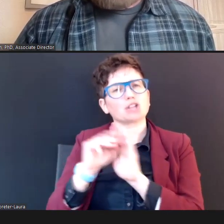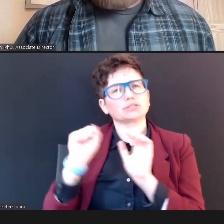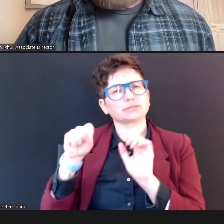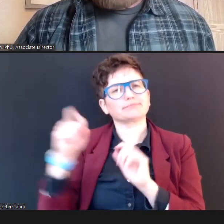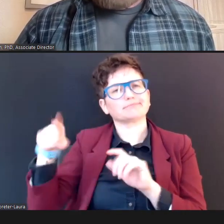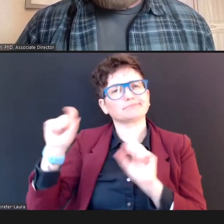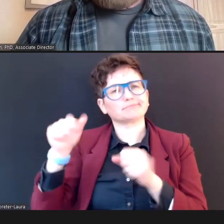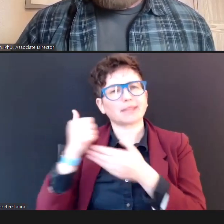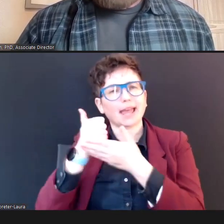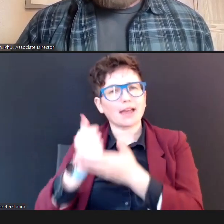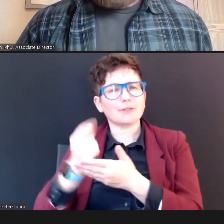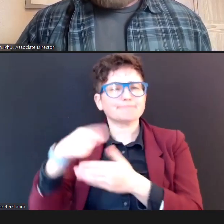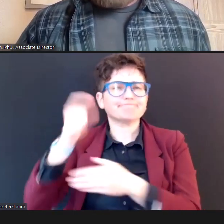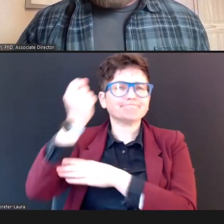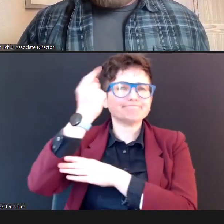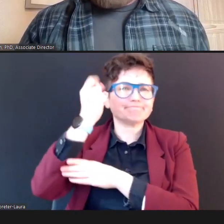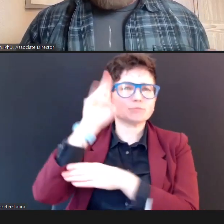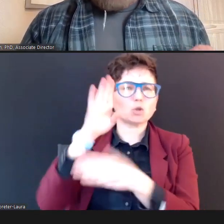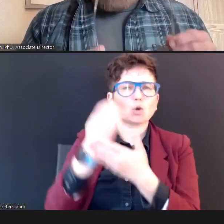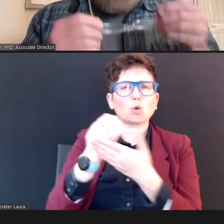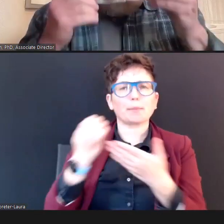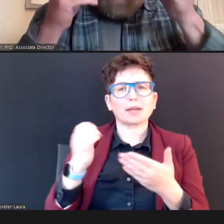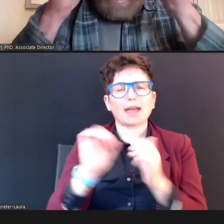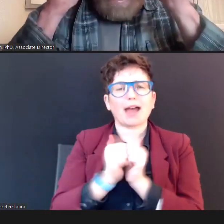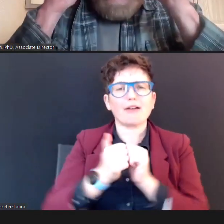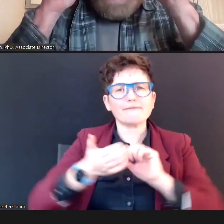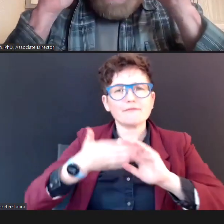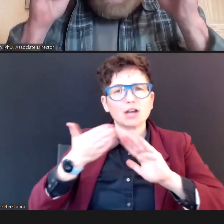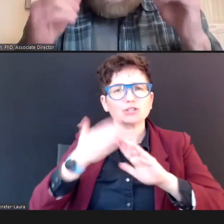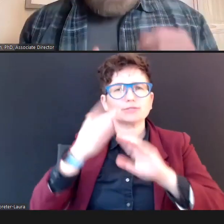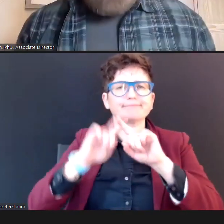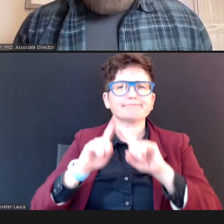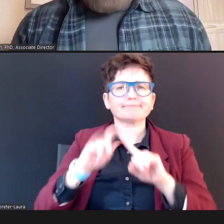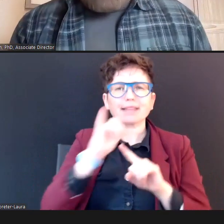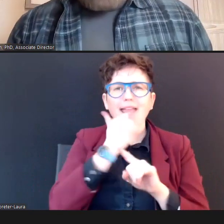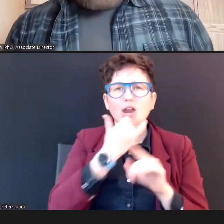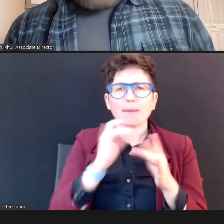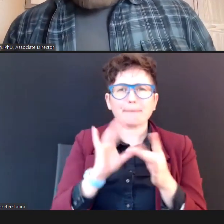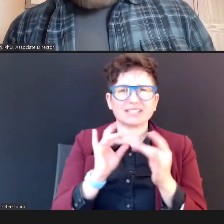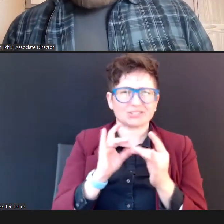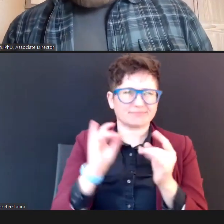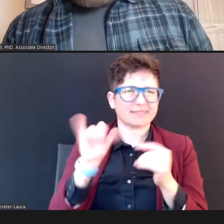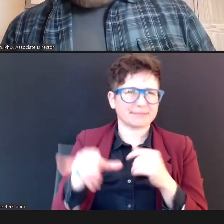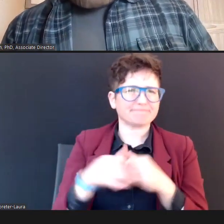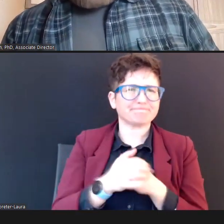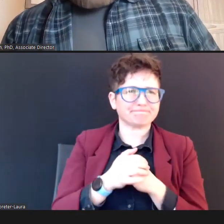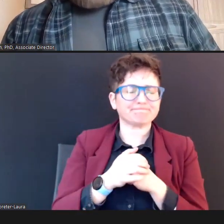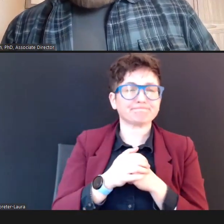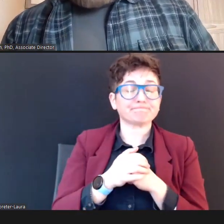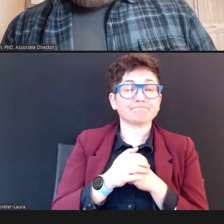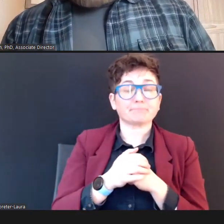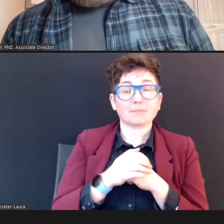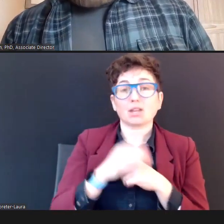you understand your equipment functions and the air messages and uh things like